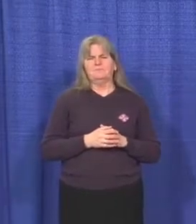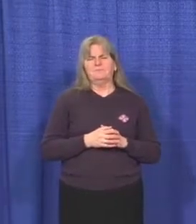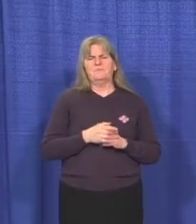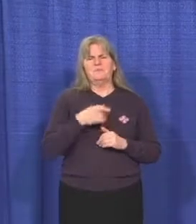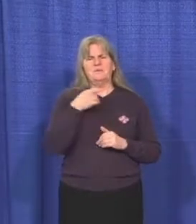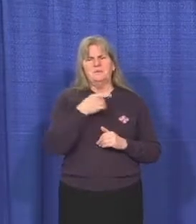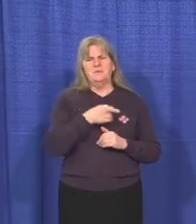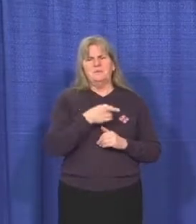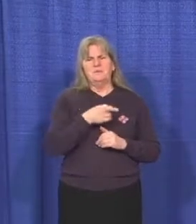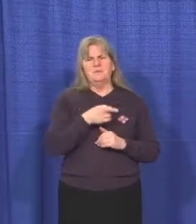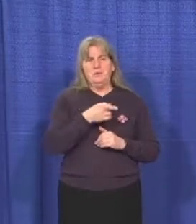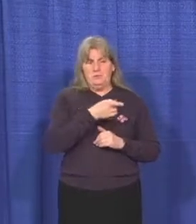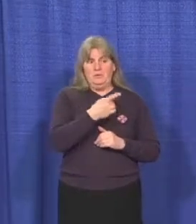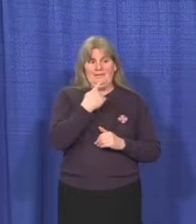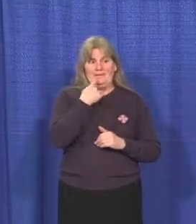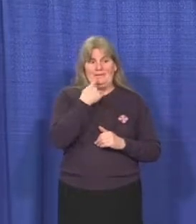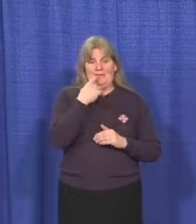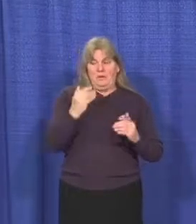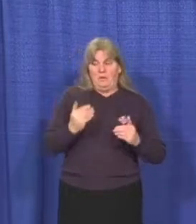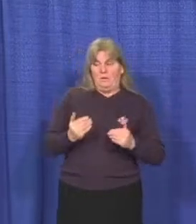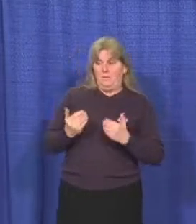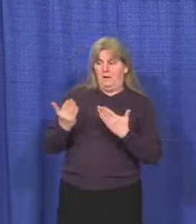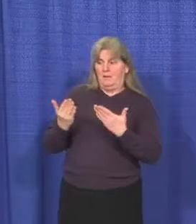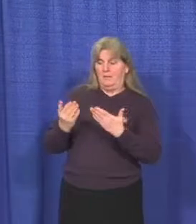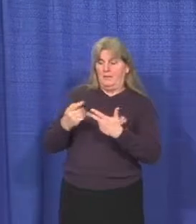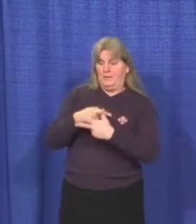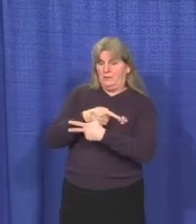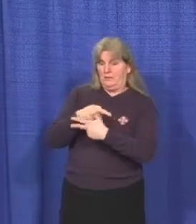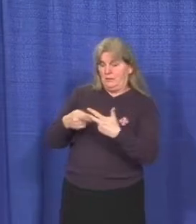Those actual recommendations.